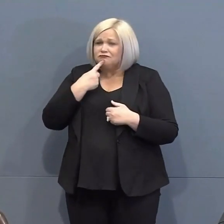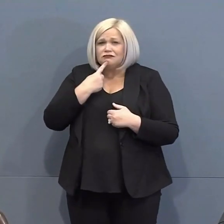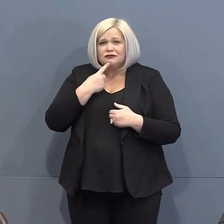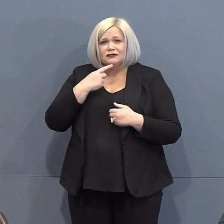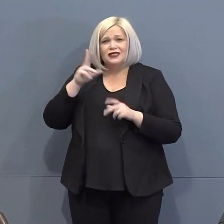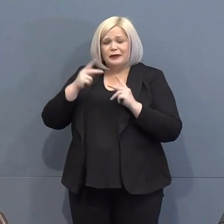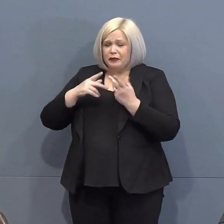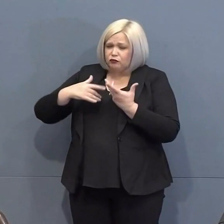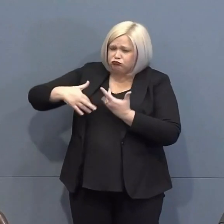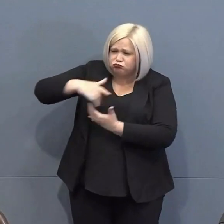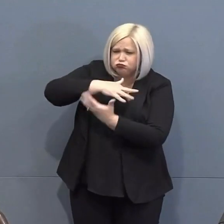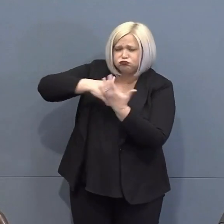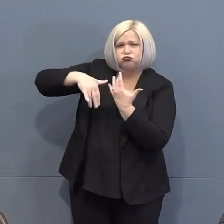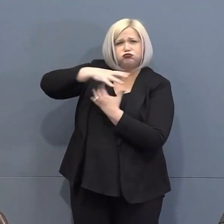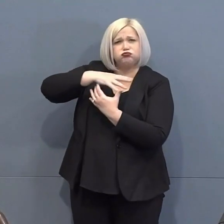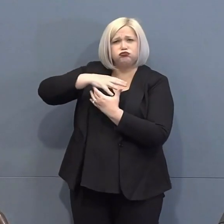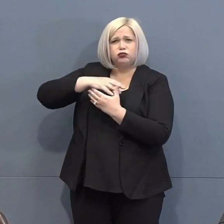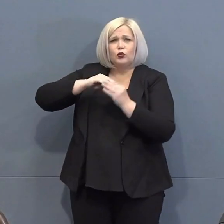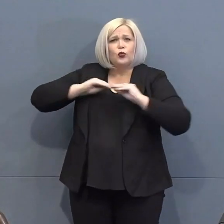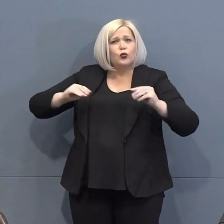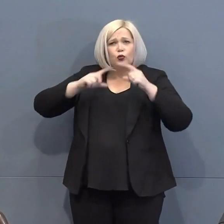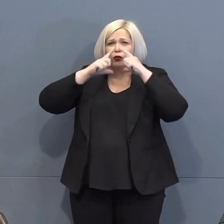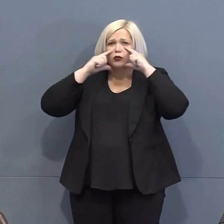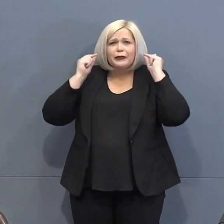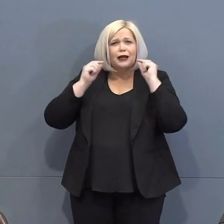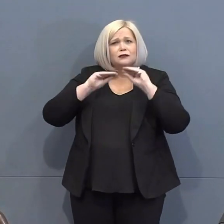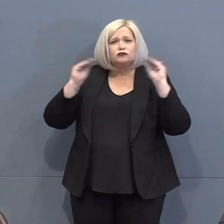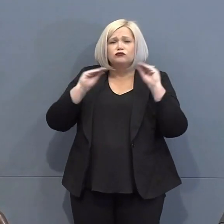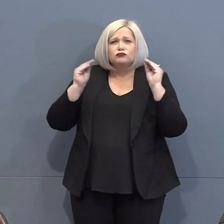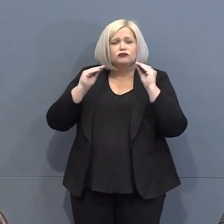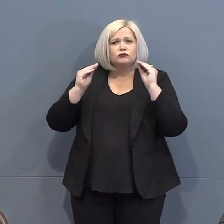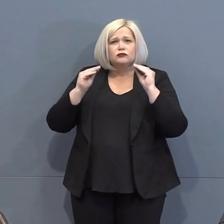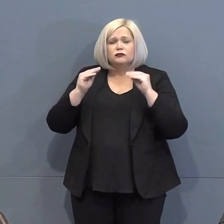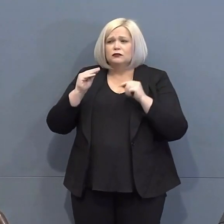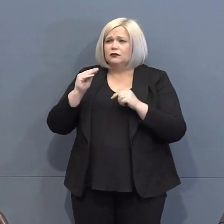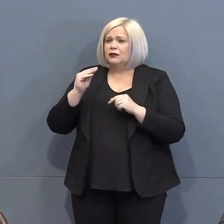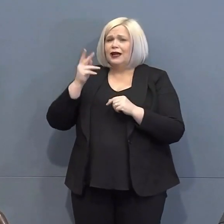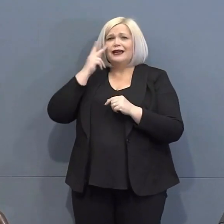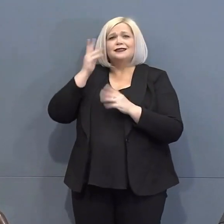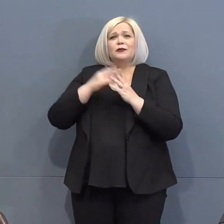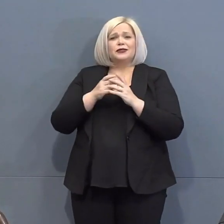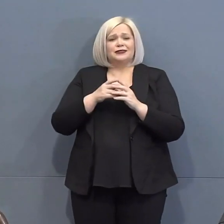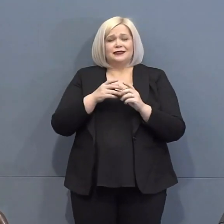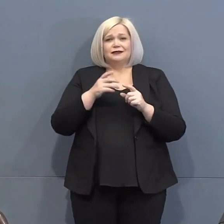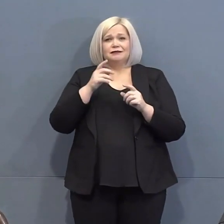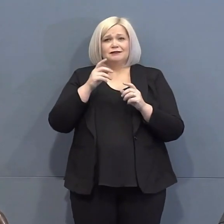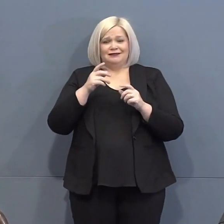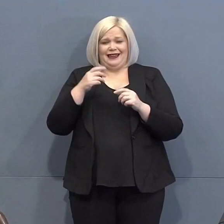SHE TURNED HER ATTENTION TO THE PEOPLE OUTSIDE AND HOW SHE FELT ABOUT WHAT SHE SAW SHE TURNED HER ATTENTION TO THE PEOPLE OUTSIDE AND HOW SHE FELT ABOUT WHAT SHE SAW I SHE TURNED HER ATTENTION TO THE PEOPLE OUTSIDE AND HOW SHE FELT ABOUT WHAT SHE SAW I WAS SHE TURNED HER ATTENTION TO THE PEOPLE OUTSIDE AND HOW SHE FELT ABOUT WHAT SHE SAW I WAS REALLY PEOPLE OUTSIDE AND HOW SHE FELT ABOUT WHAT SHE SAW I WAS REALLY PEOPLE OUTSIDE AND HOW SHE FELT ABOUT WHAT SHE SAW I WAS REALLY DISAPPOINTED PEOPLE OUTSIDE AND HOW SHE FELT ABOUT WHAT SHE SAW I WAS REALLY DISAPPOINTED TO PEOPLE OUTSIDE AND HOW SHE FELT ABOUT WHAT SHE SAW I WAS REALLY DISAPPOINTED TO SEE PEOPLE OUTSIDE AND HOW SHE FELT ABOUT WHAT SHE SAW I WAS REALLY DISAPPOINTED TO SEE PEOPLE ABOUT WHAT SHE SAW I WAS REALLY DISAPPOINTED TO SEE PEOPLE ABOUT WHAT SHE SAW I WAS REALLY DISAPPOINTED TO SEE PEOPLE CONGREGATING ABOUT WHAT SHE SAW I WAS REALLY DISAPPOINTED TO SEE PEOPLE CONGREGATING NOT ABOUT WHAT SHE SAW I WAS REALLY DISAPPOINTED TO SEE PEOPLE CONGREGATING NOT WEARING